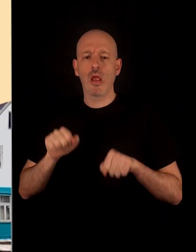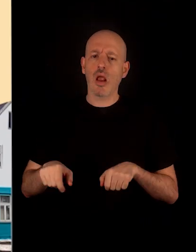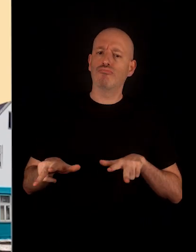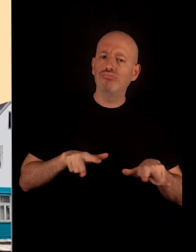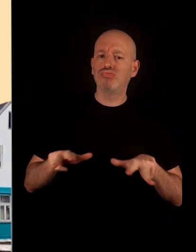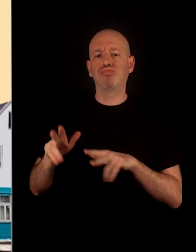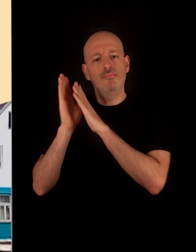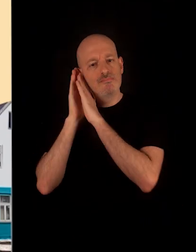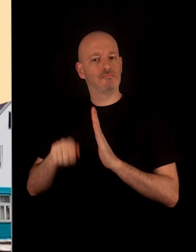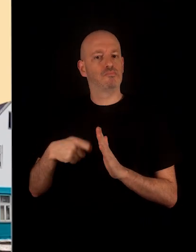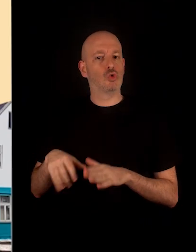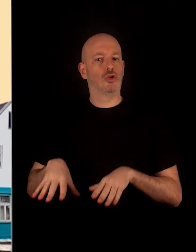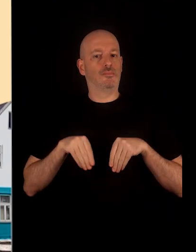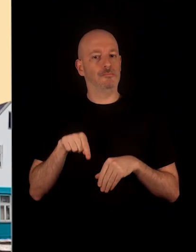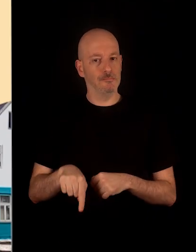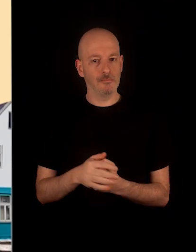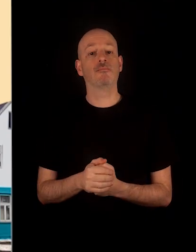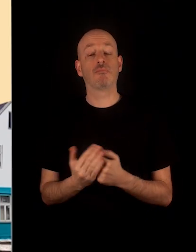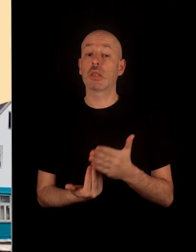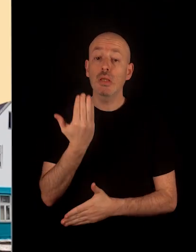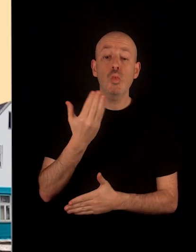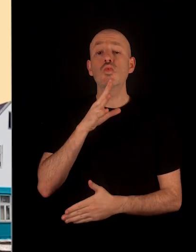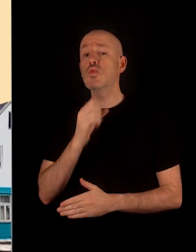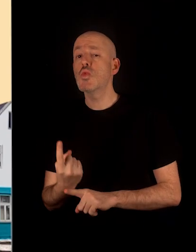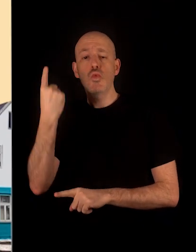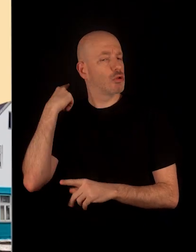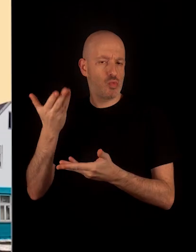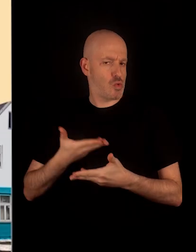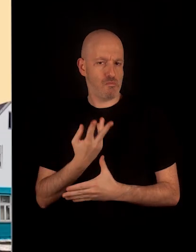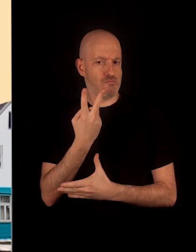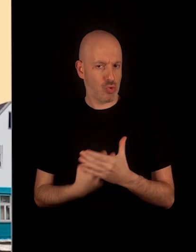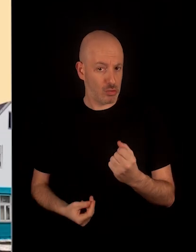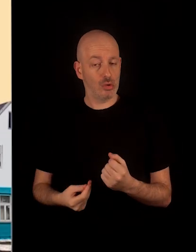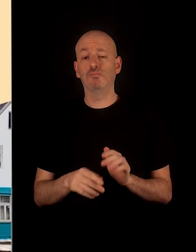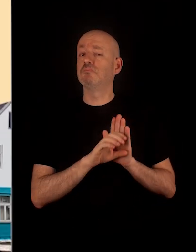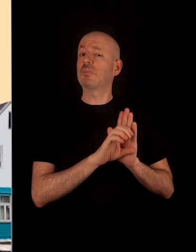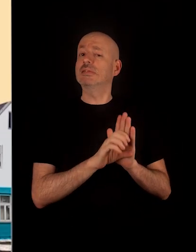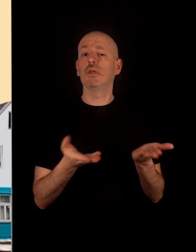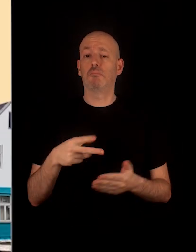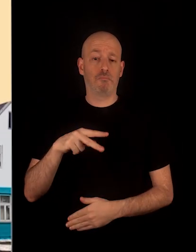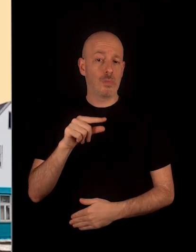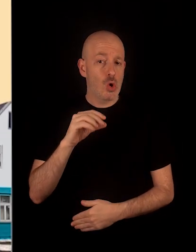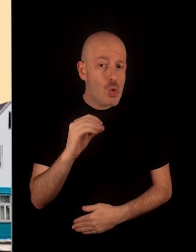and is published in our website. It might seem quite long, but in every page we give